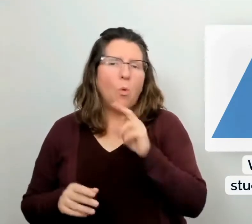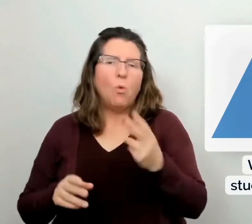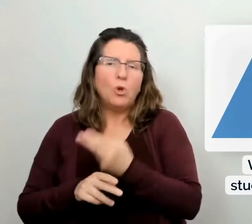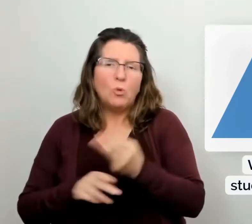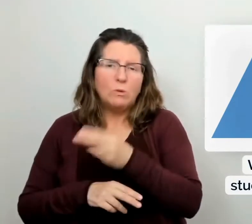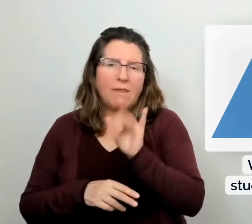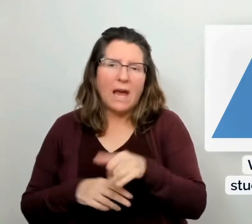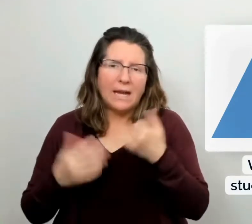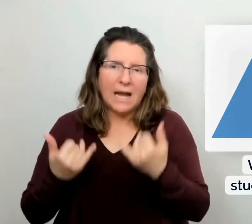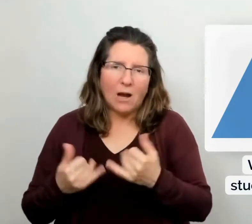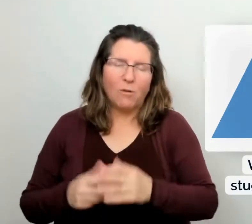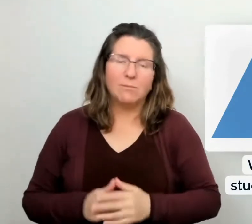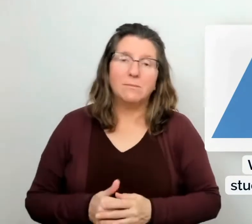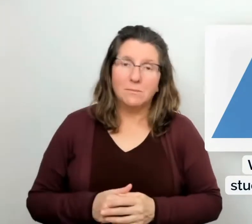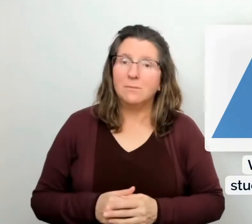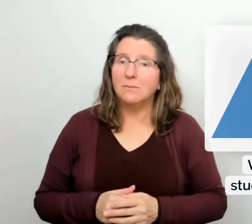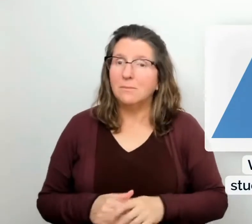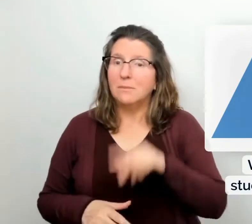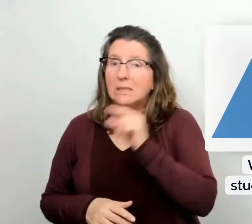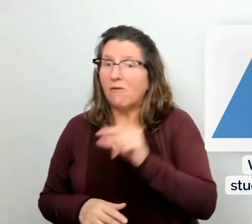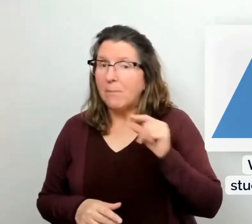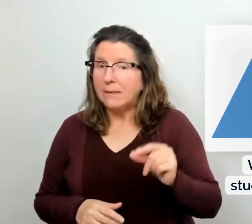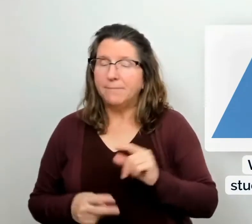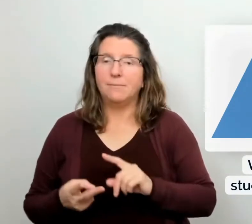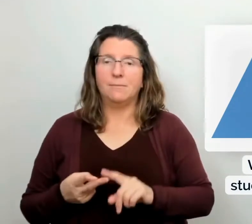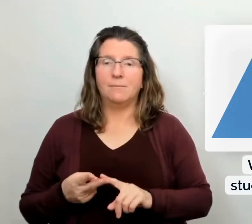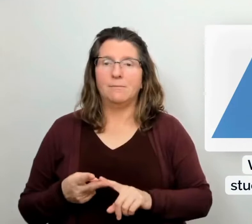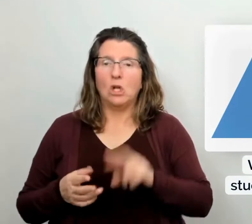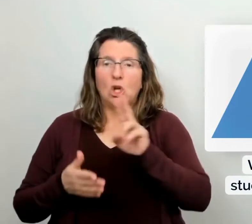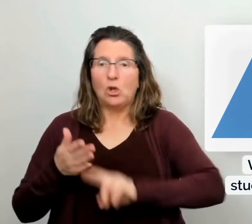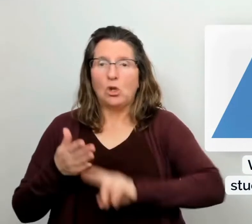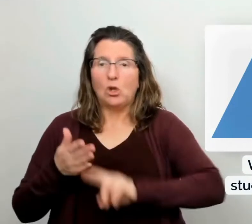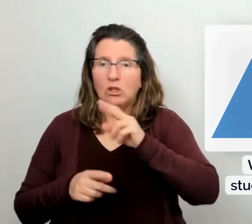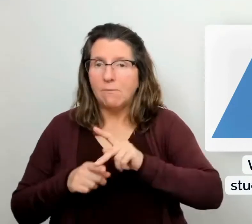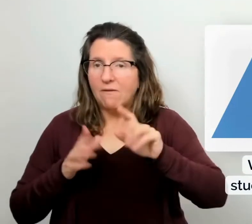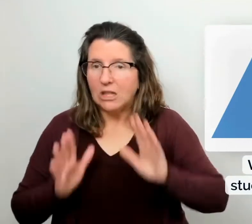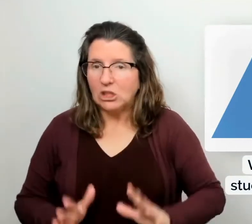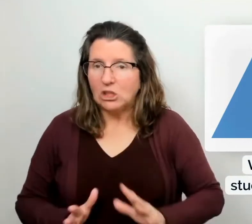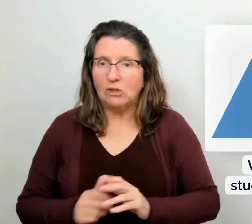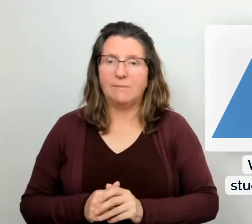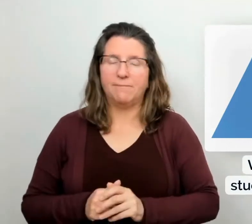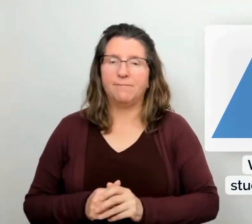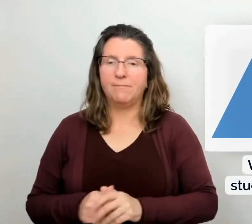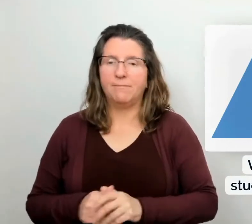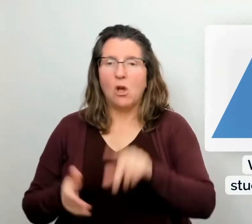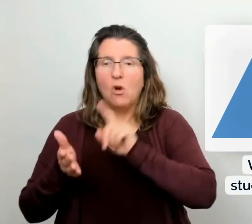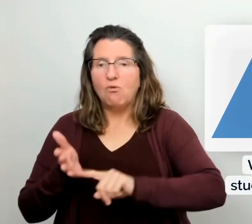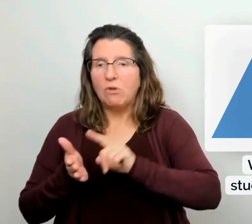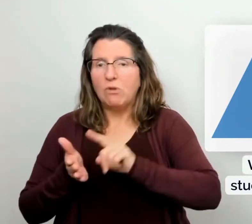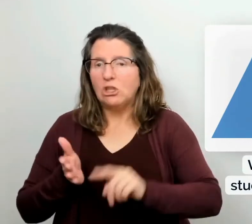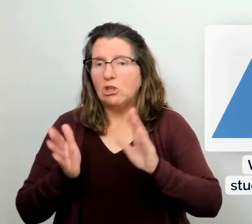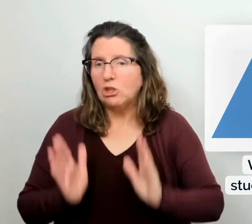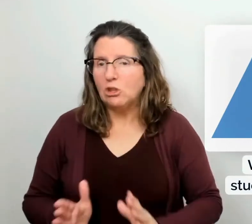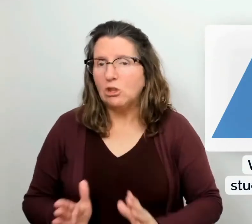This includes government, academics, and researchers.